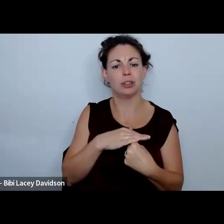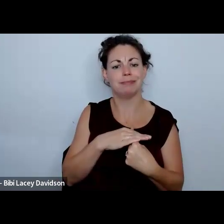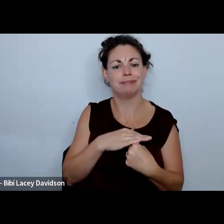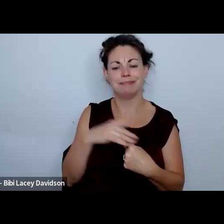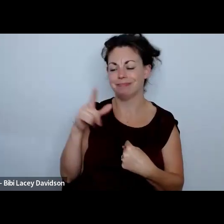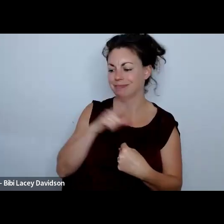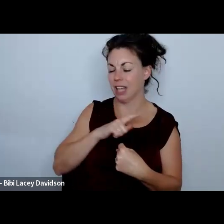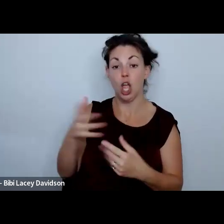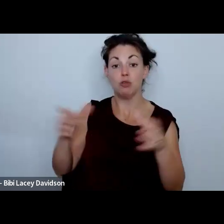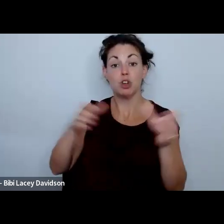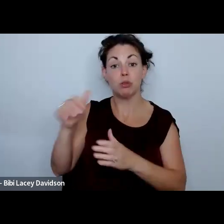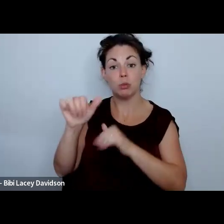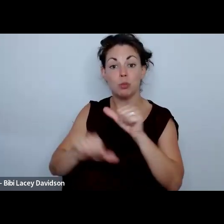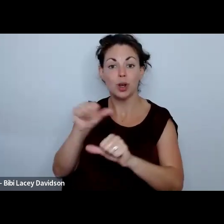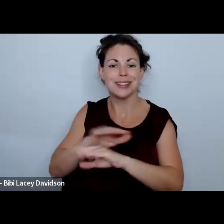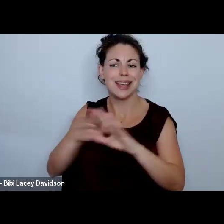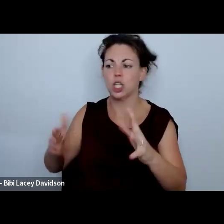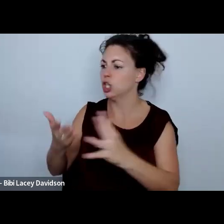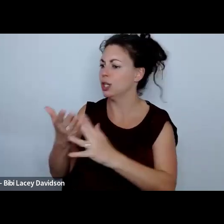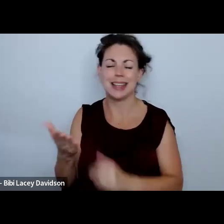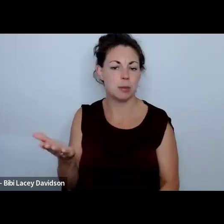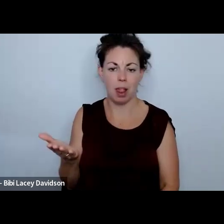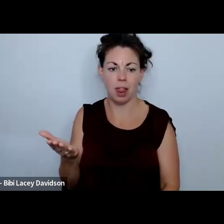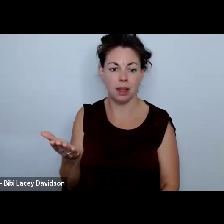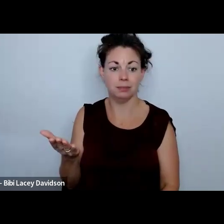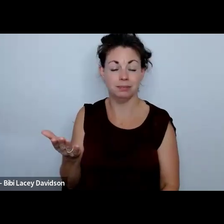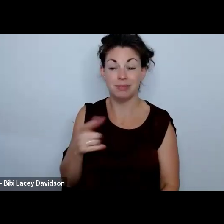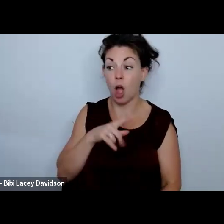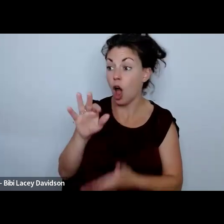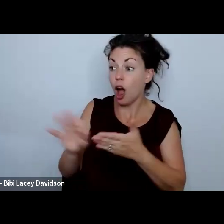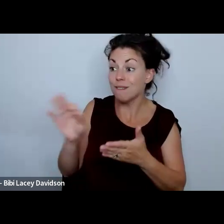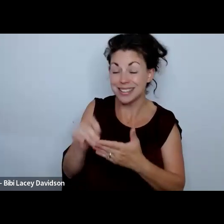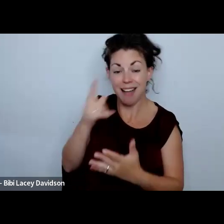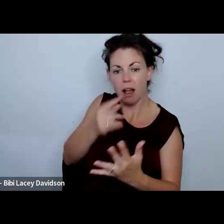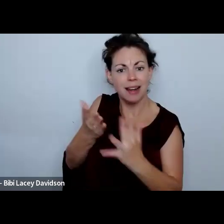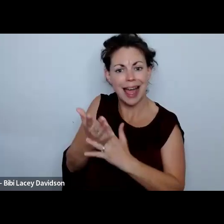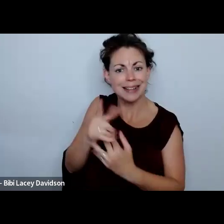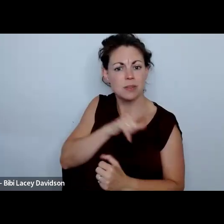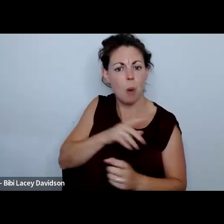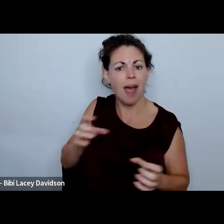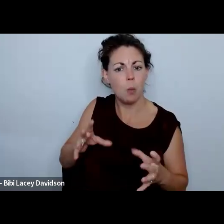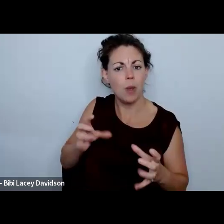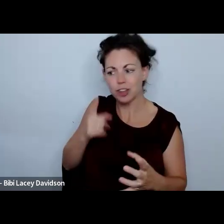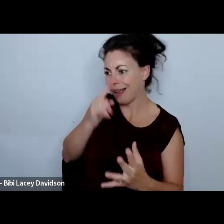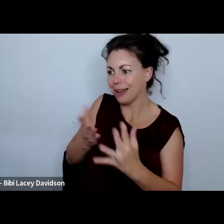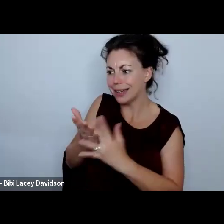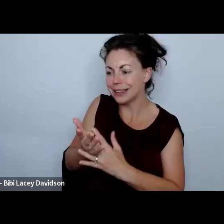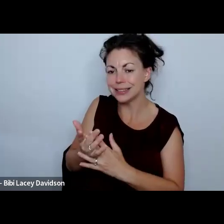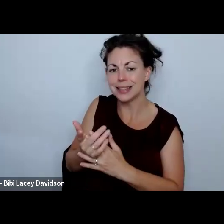I had a couple of breakthroughs after my master's degree. The first was being offered a freelance research role working